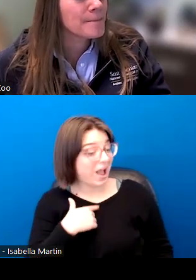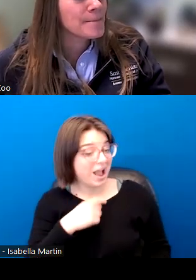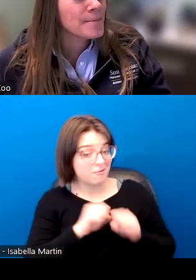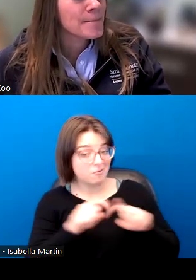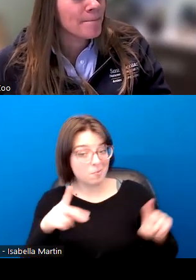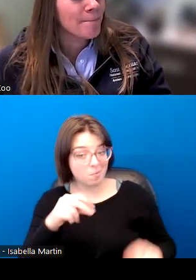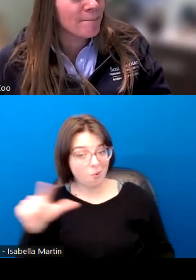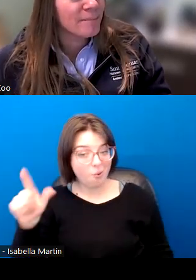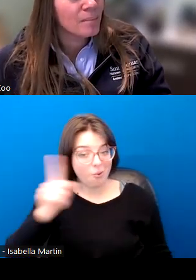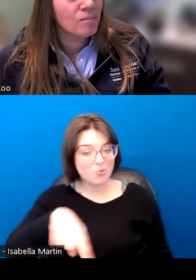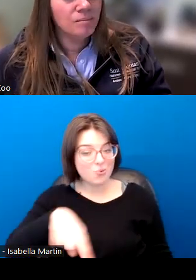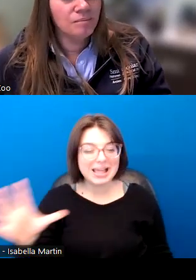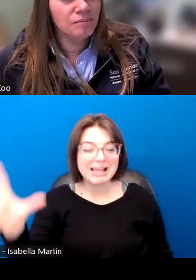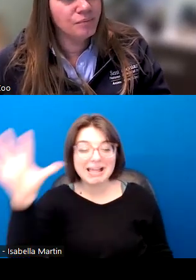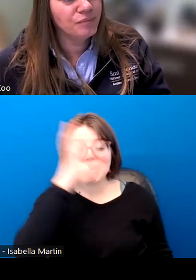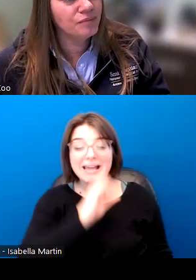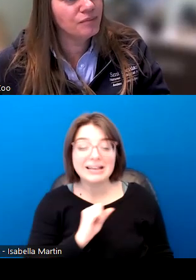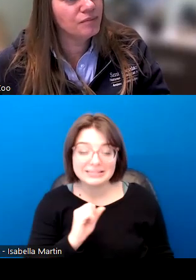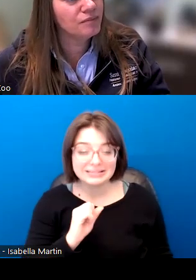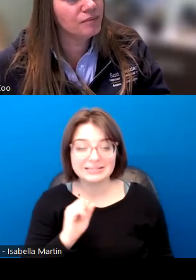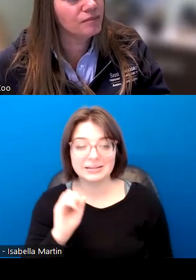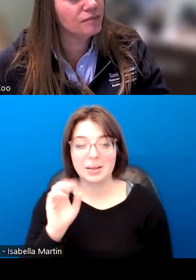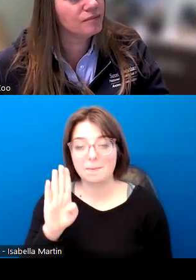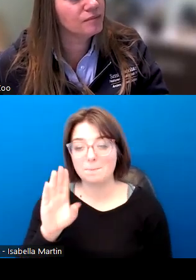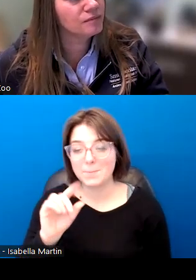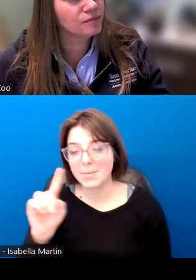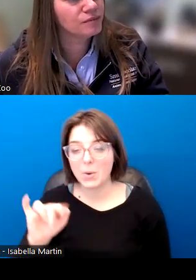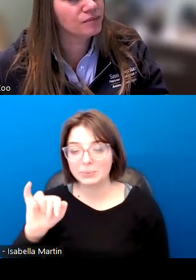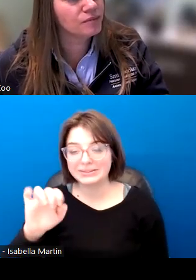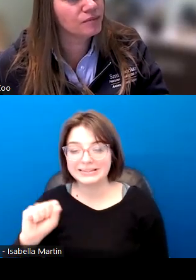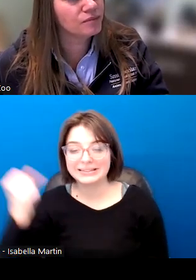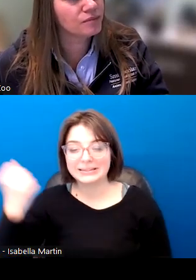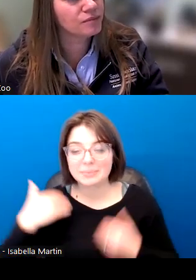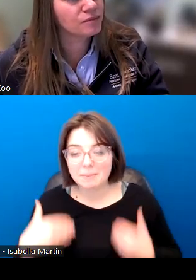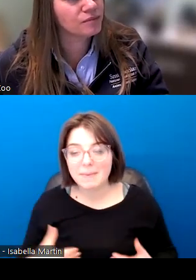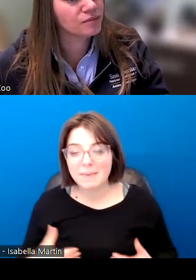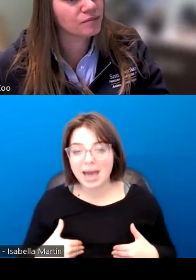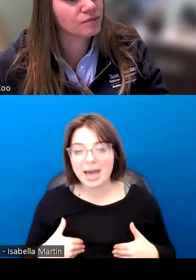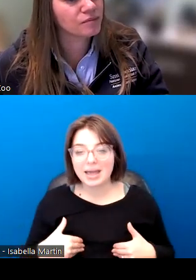guess how they would uh body condition score Bosey here and I'll give you some time on